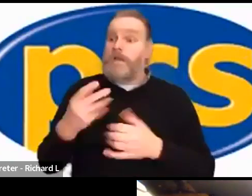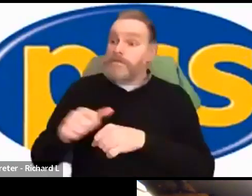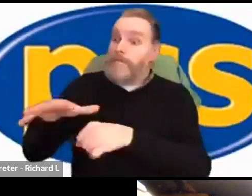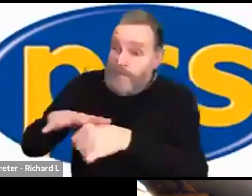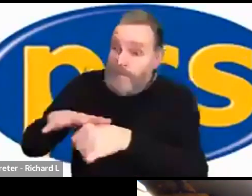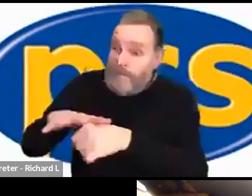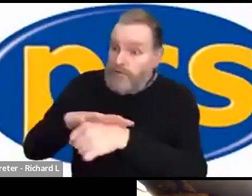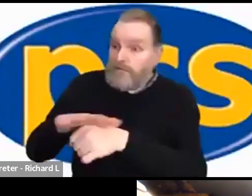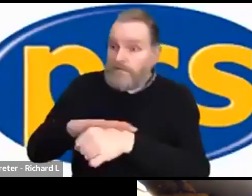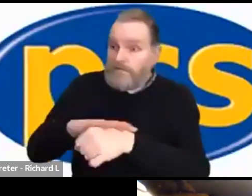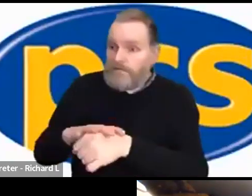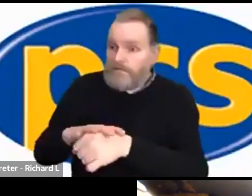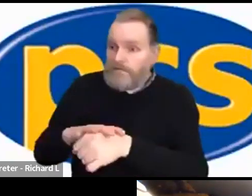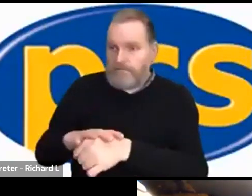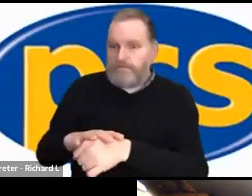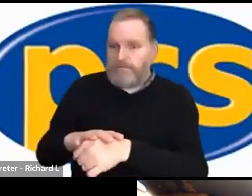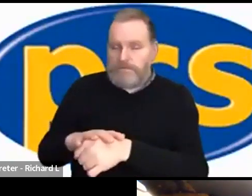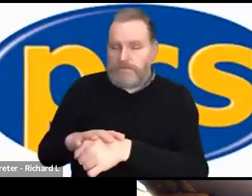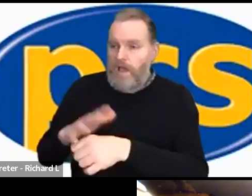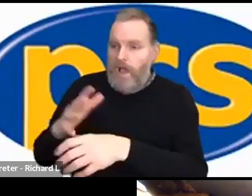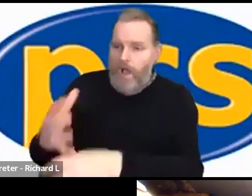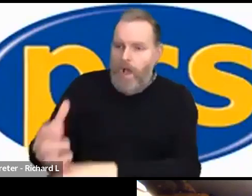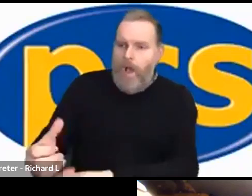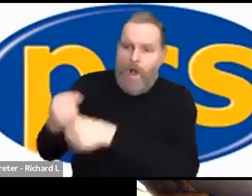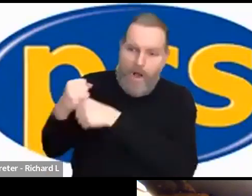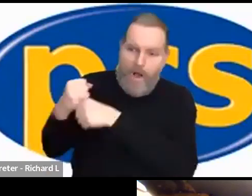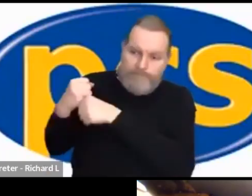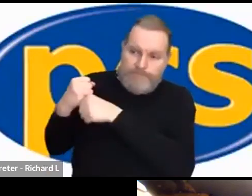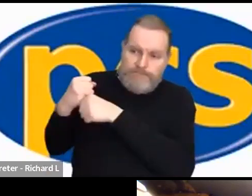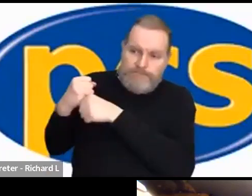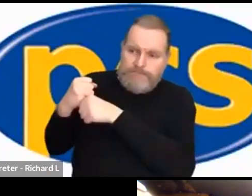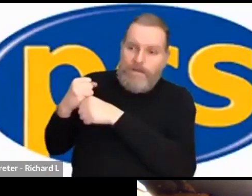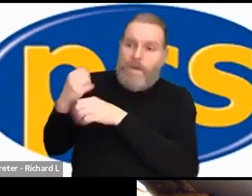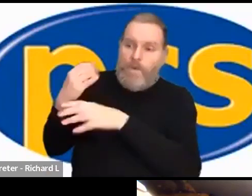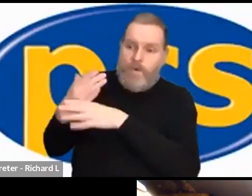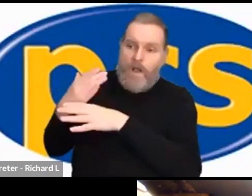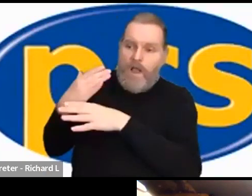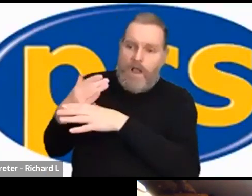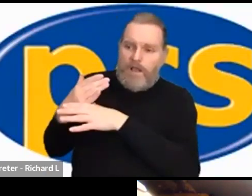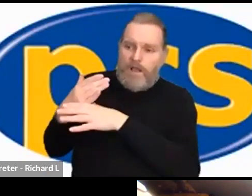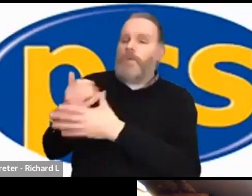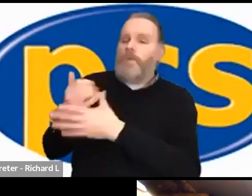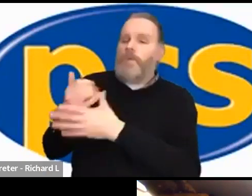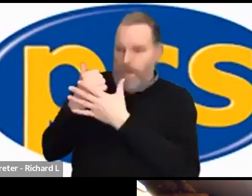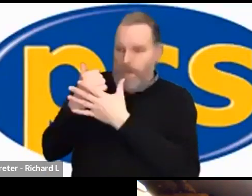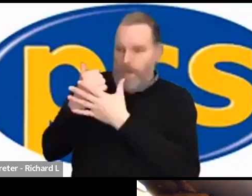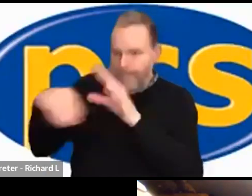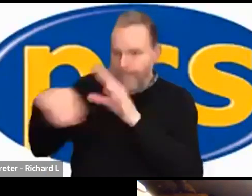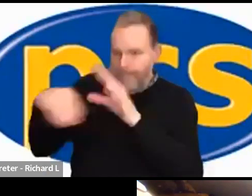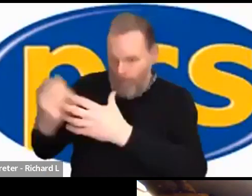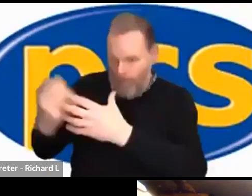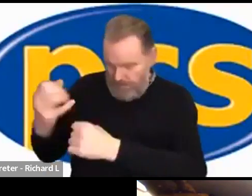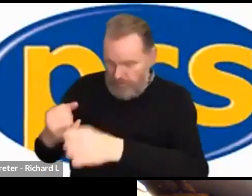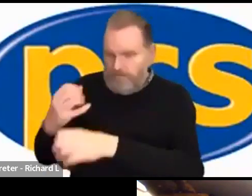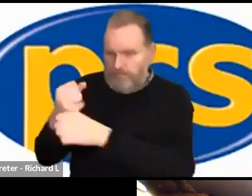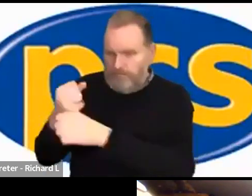action. Where we are, find out. we are financially supporting members to come out long term in key areas areas with areas with then asking people to